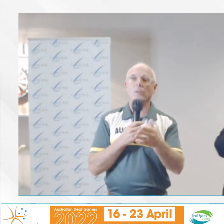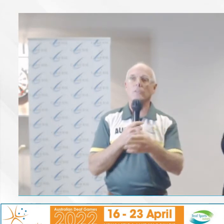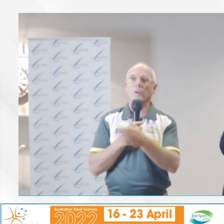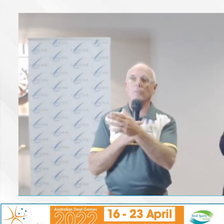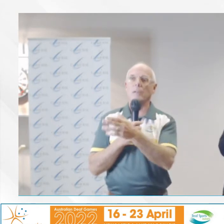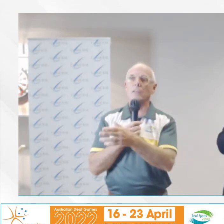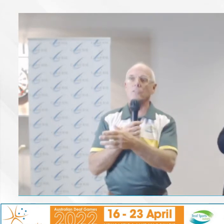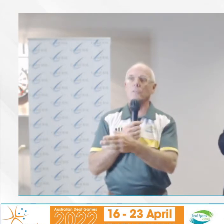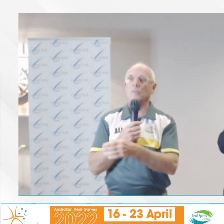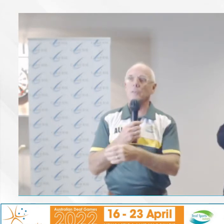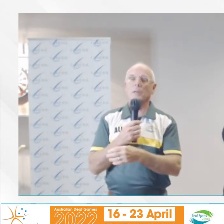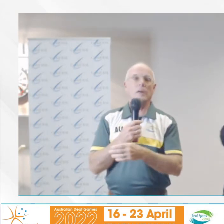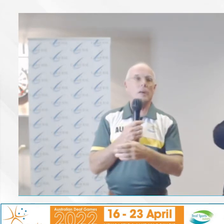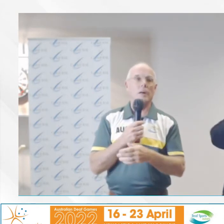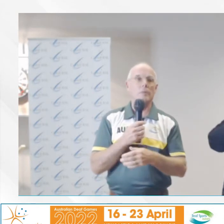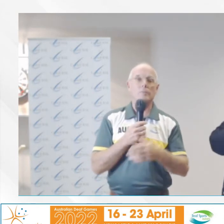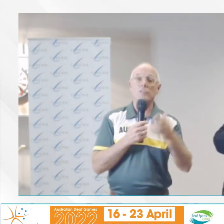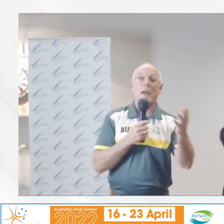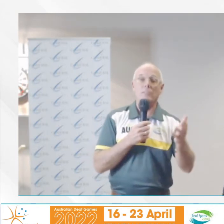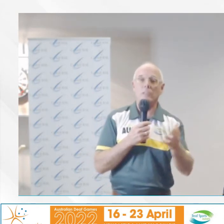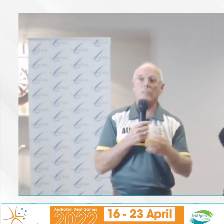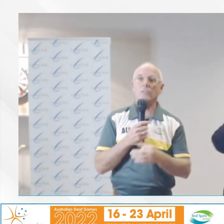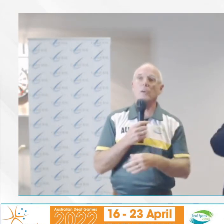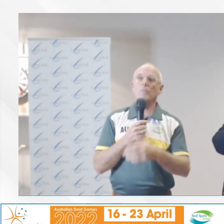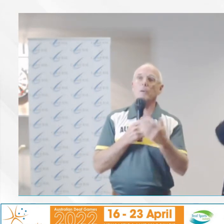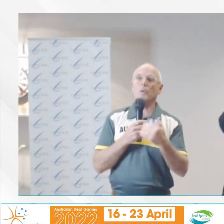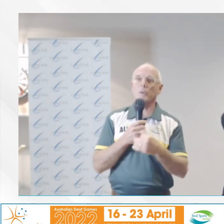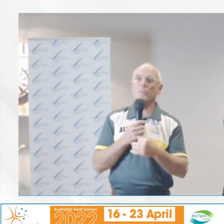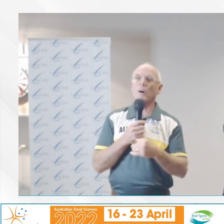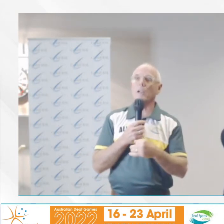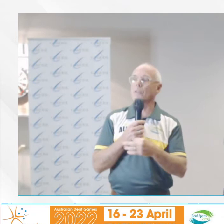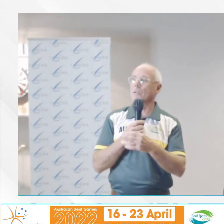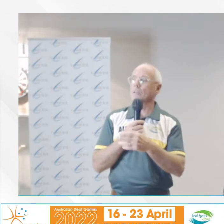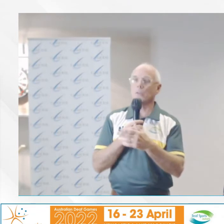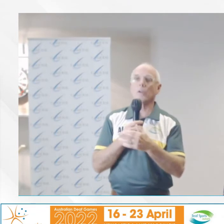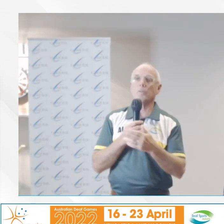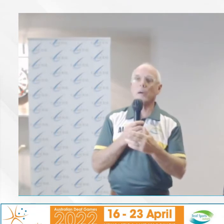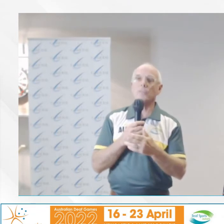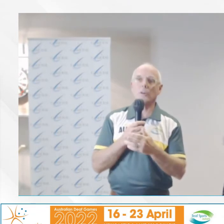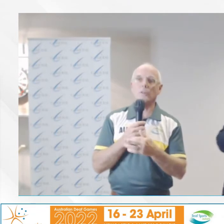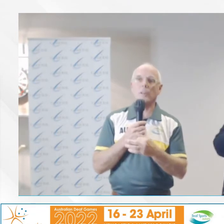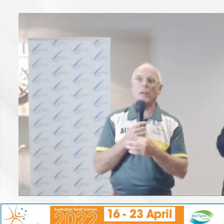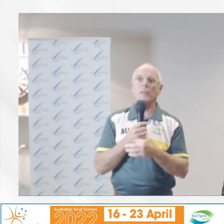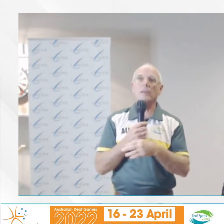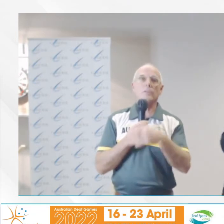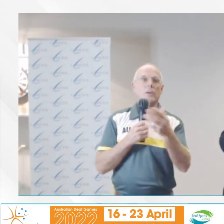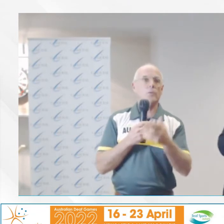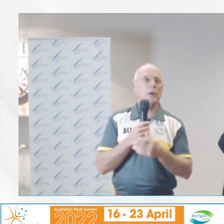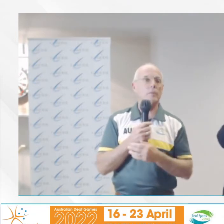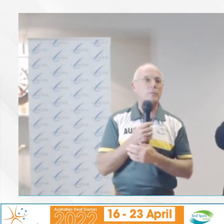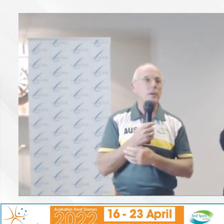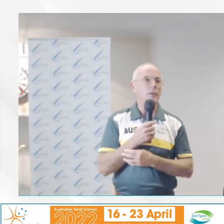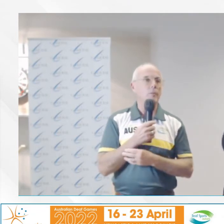accommodations taxis people will be invited to learn basic auslan so that's when everybody